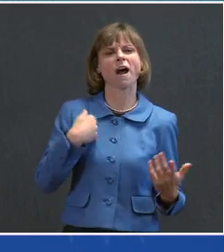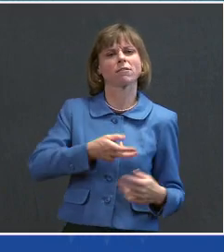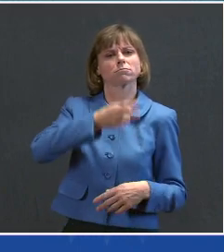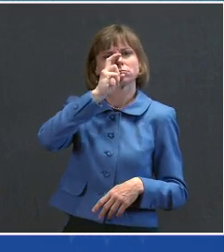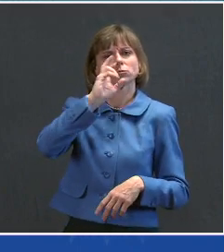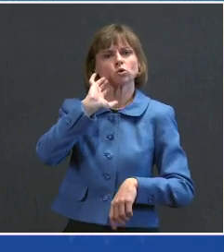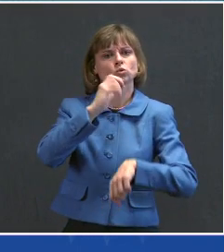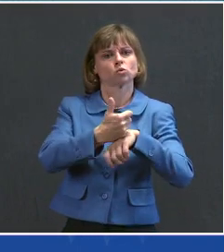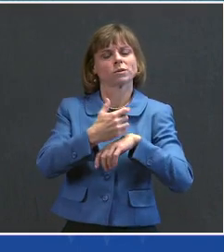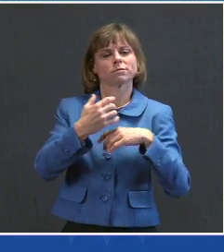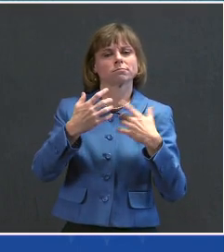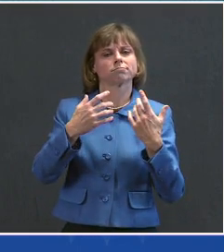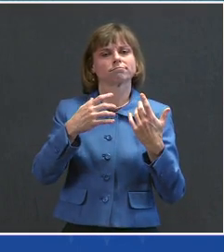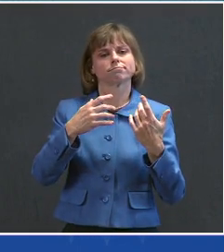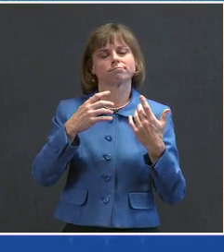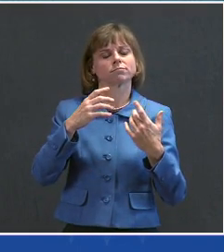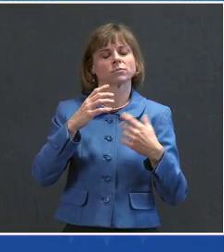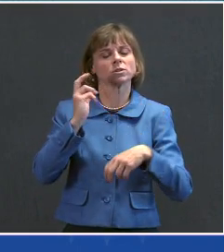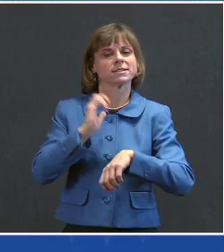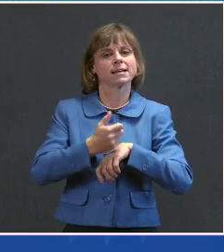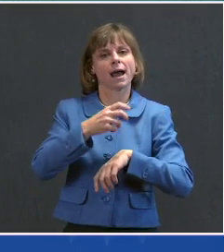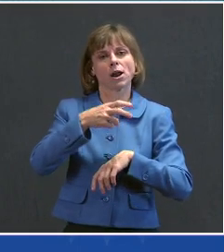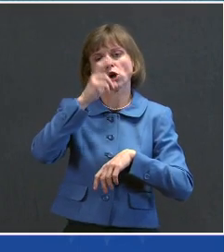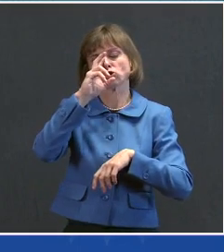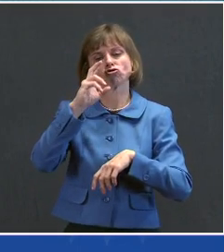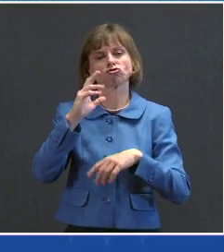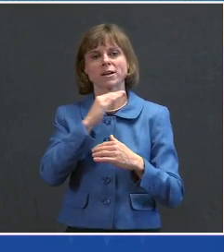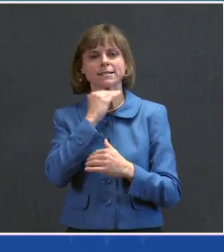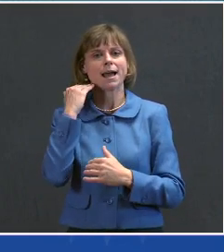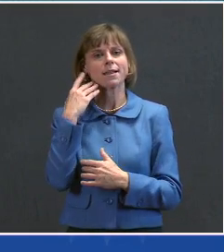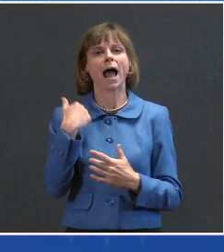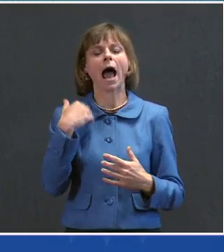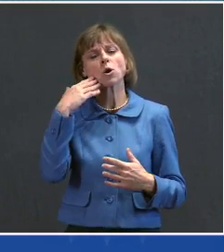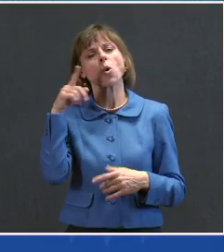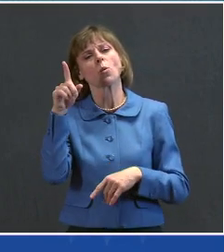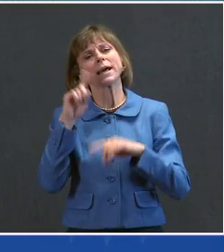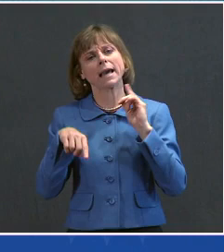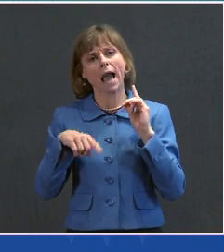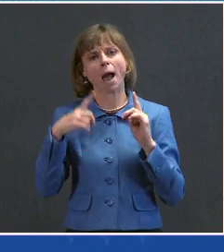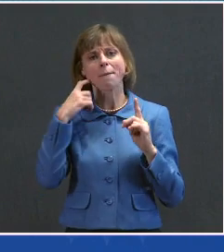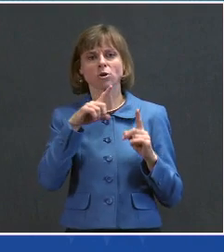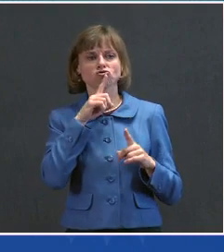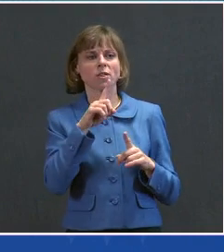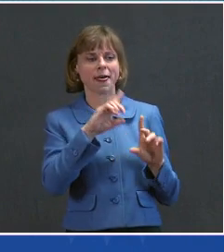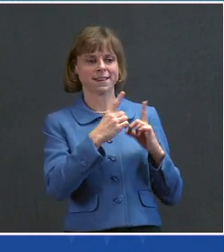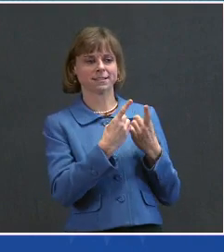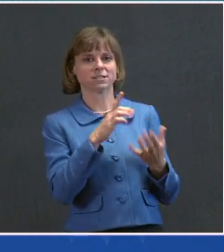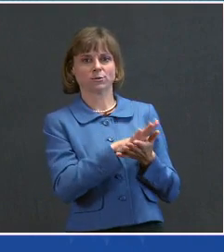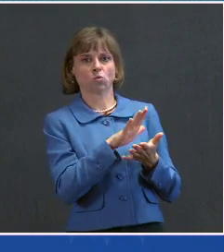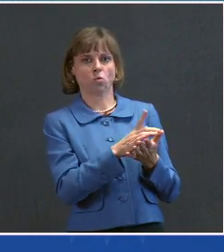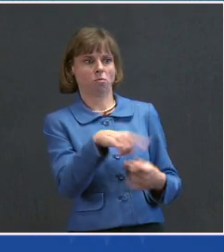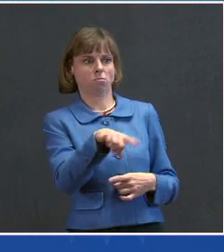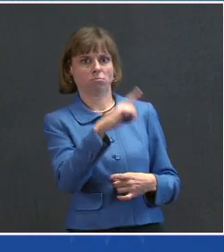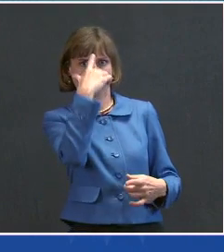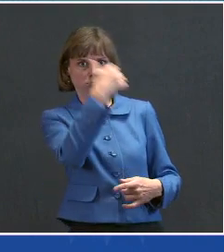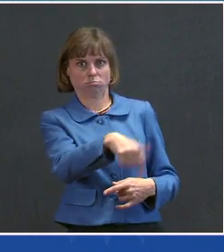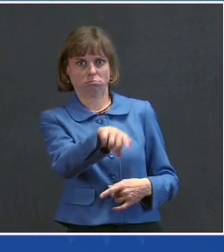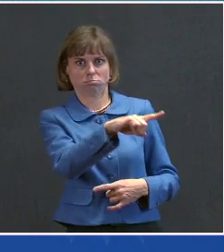I know he can't demand it; he can't do that. I realize it's up to school districts, but certainly he can create a sense of urgency, right?